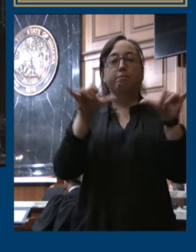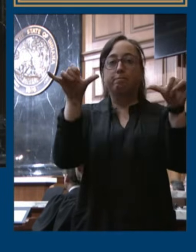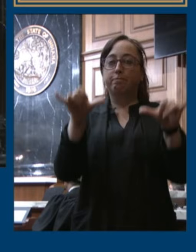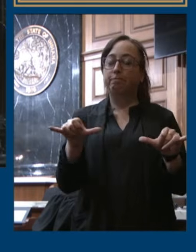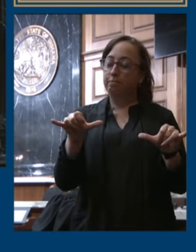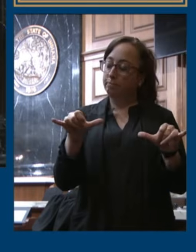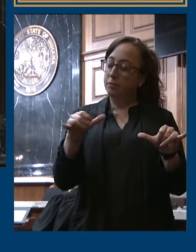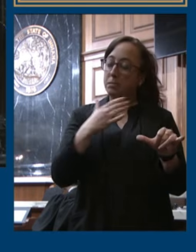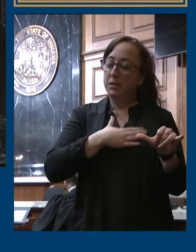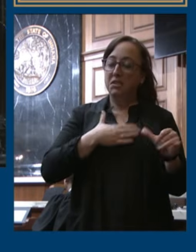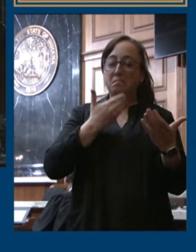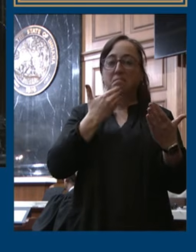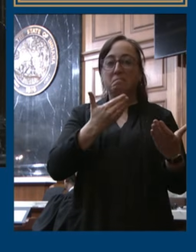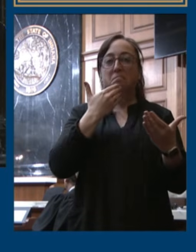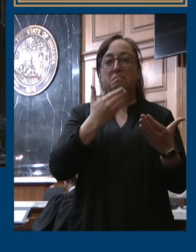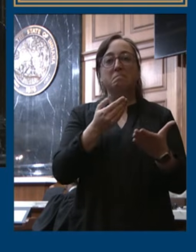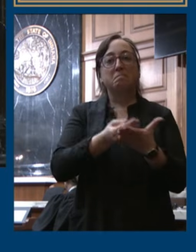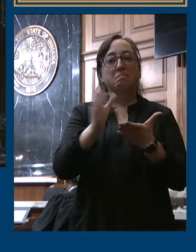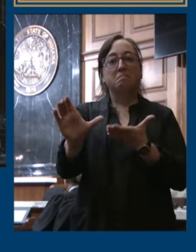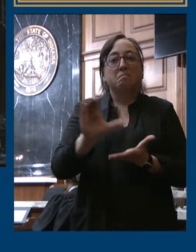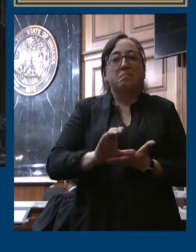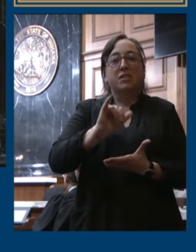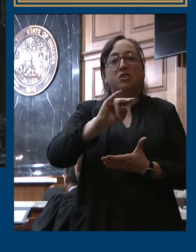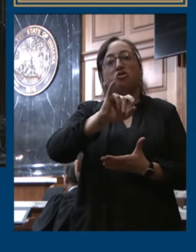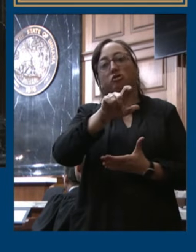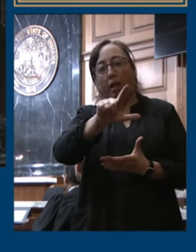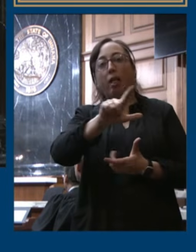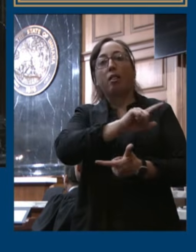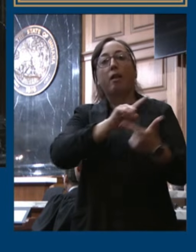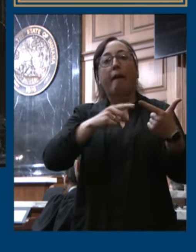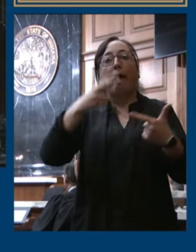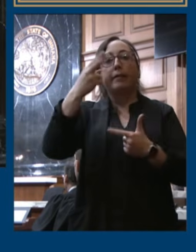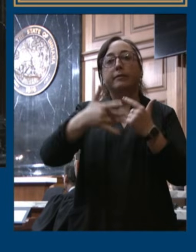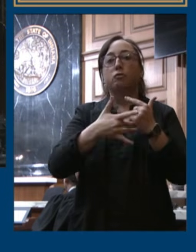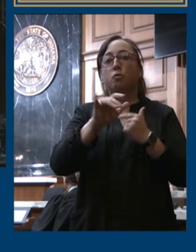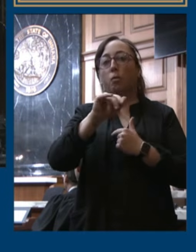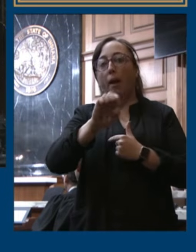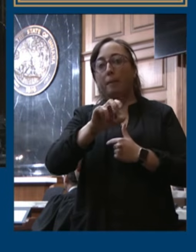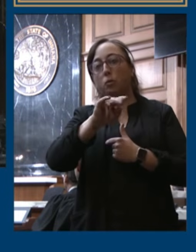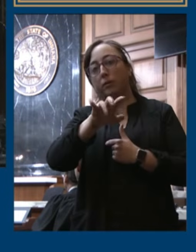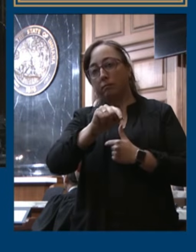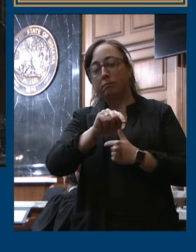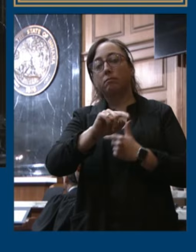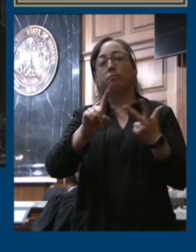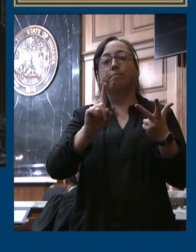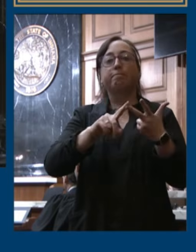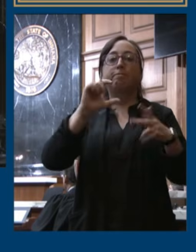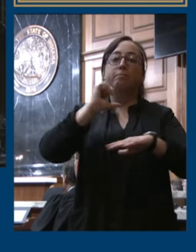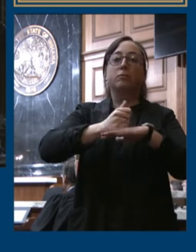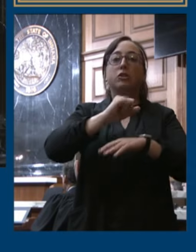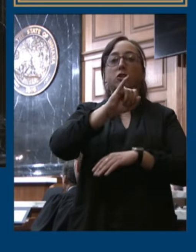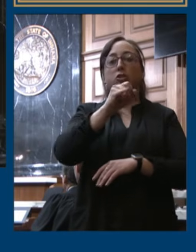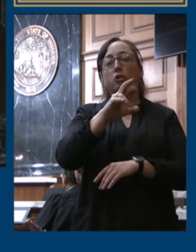YOU FOR FUNDING INJAIL AND THE HIGH-TECH CRIME UNITS AND IMPLEMENTING LOCAL JRACS. THANK YOU.